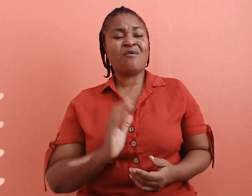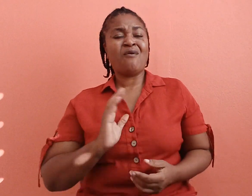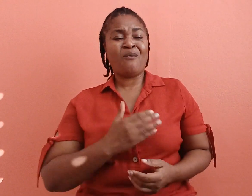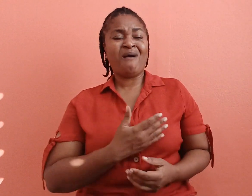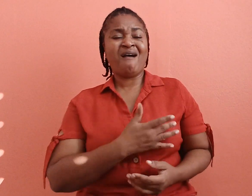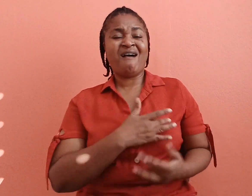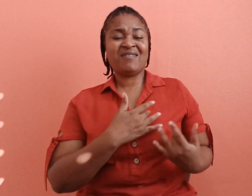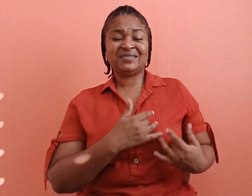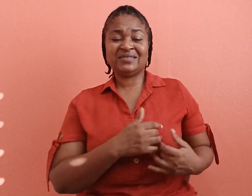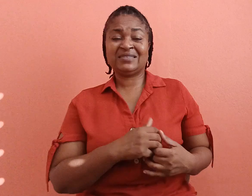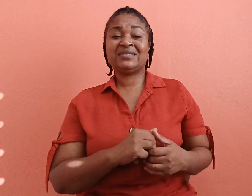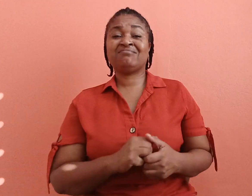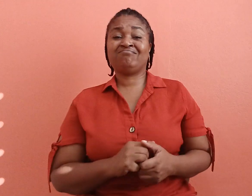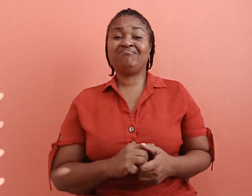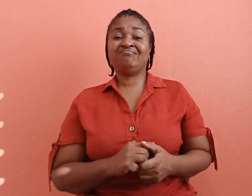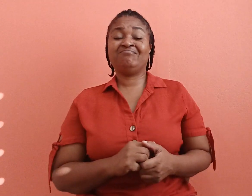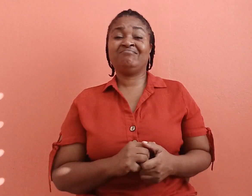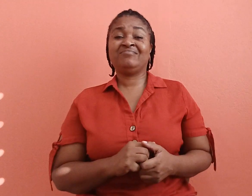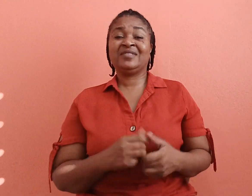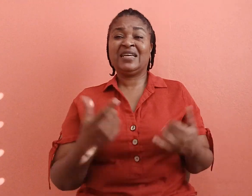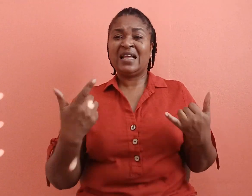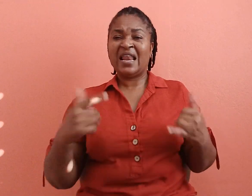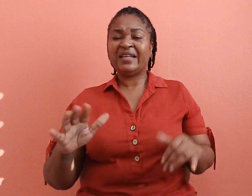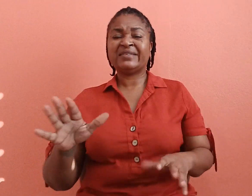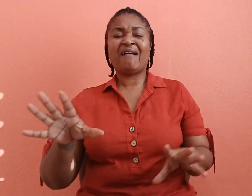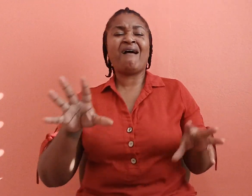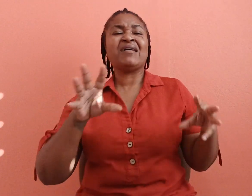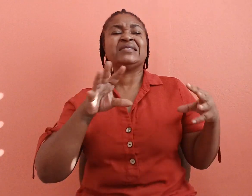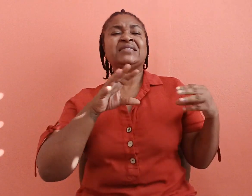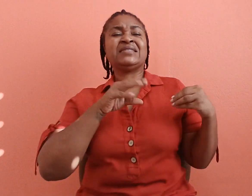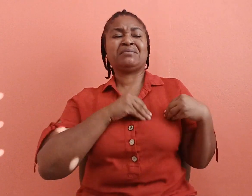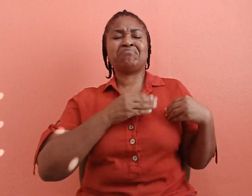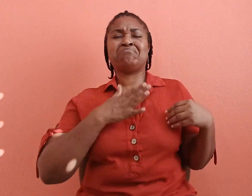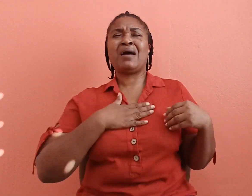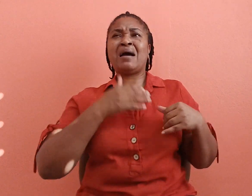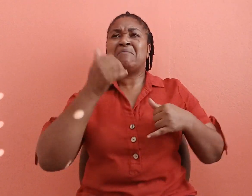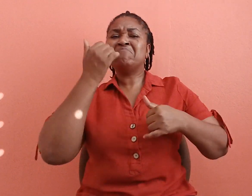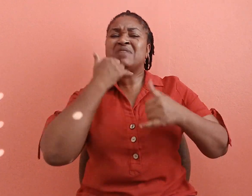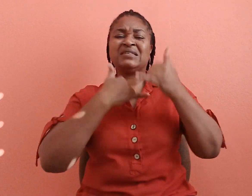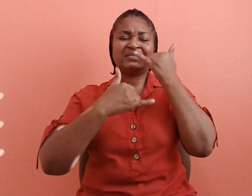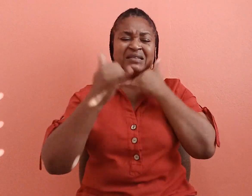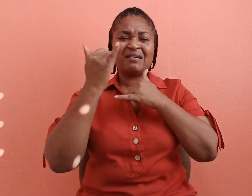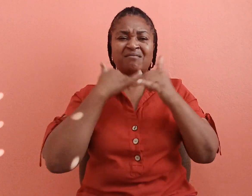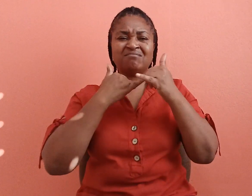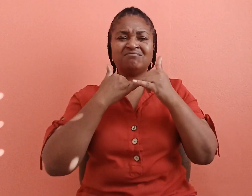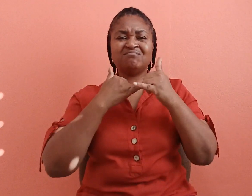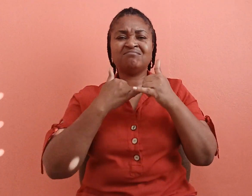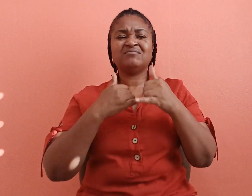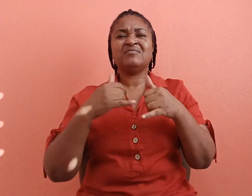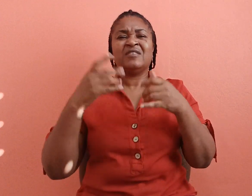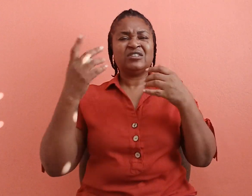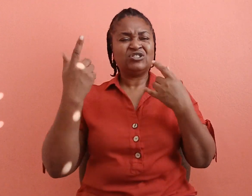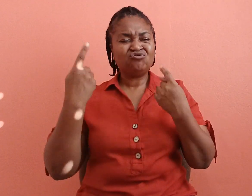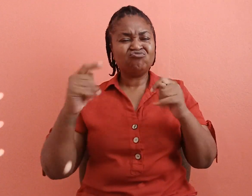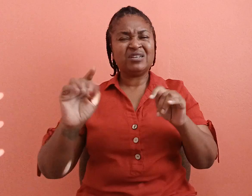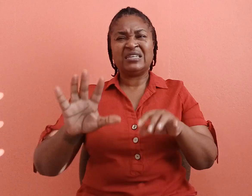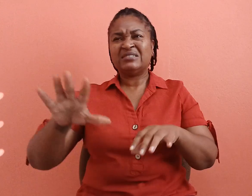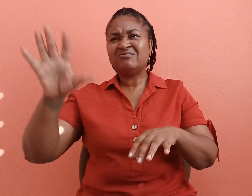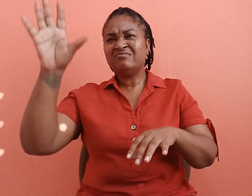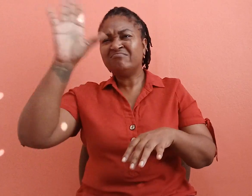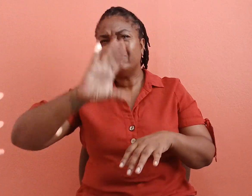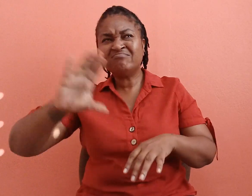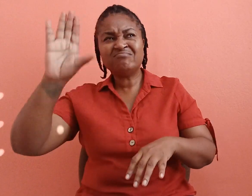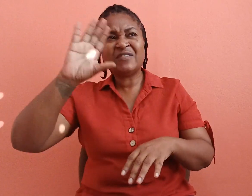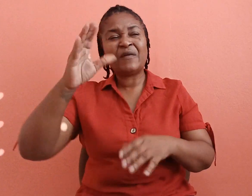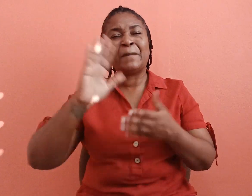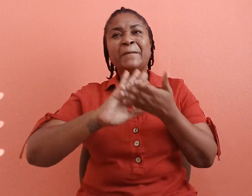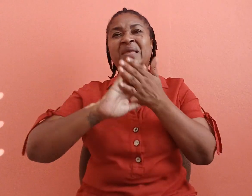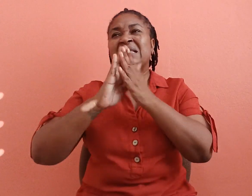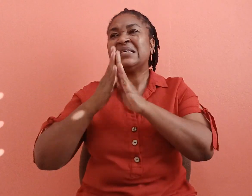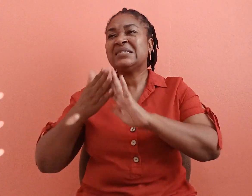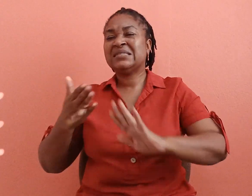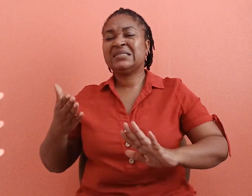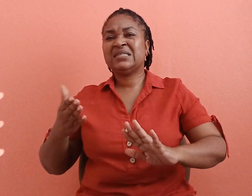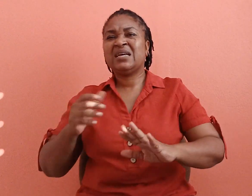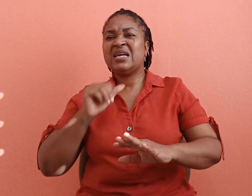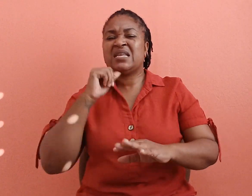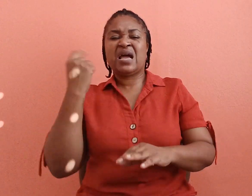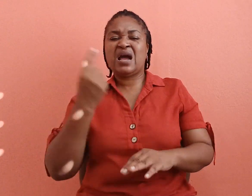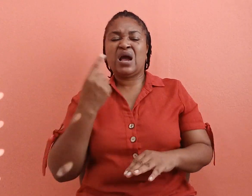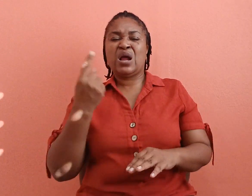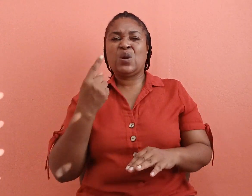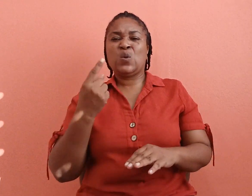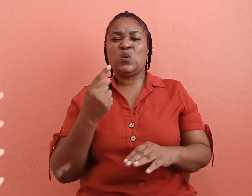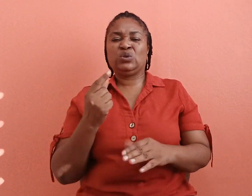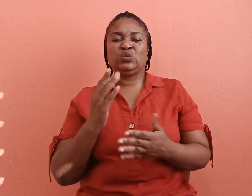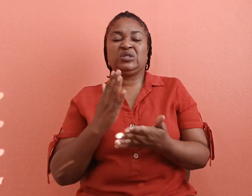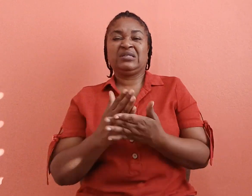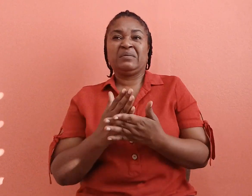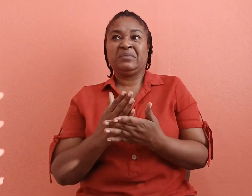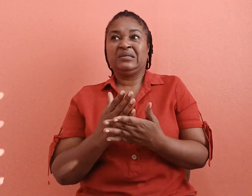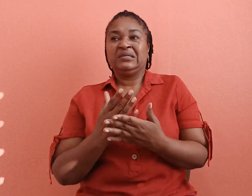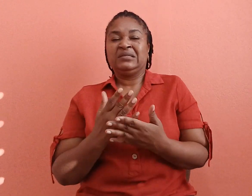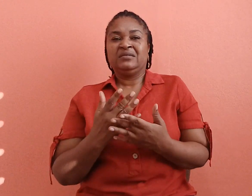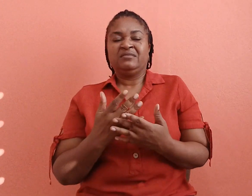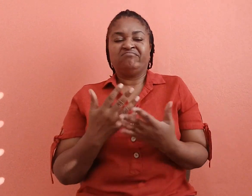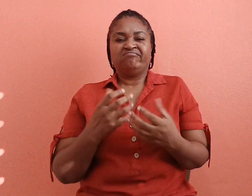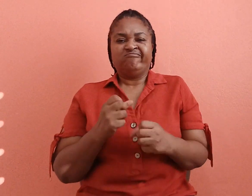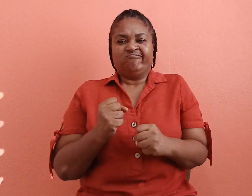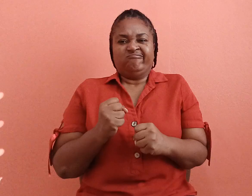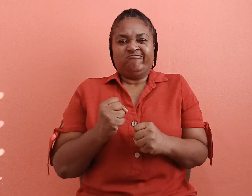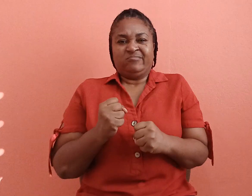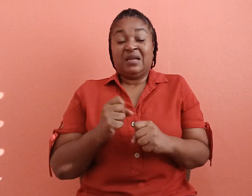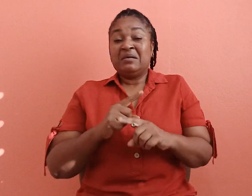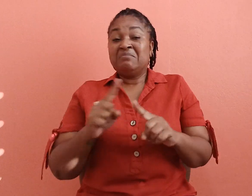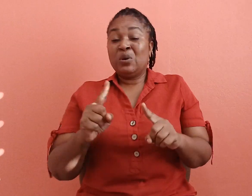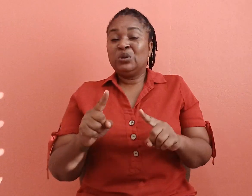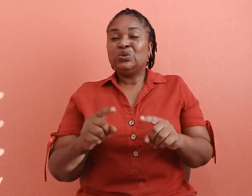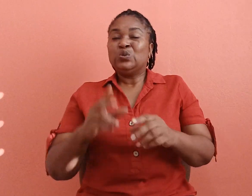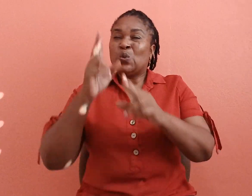Let us own our mistakes and seek peace, not just to ease tension, but to honour You.